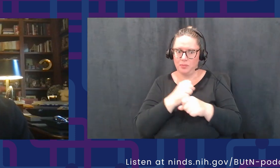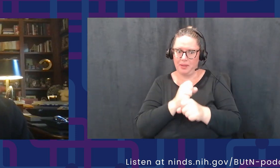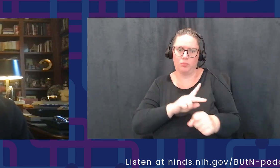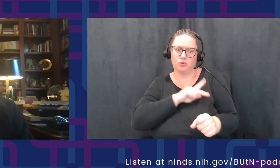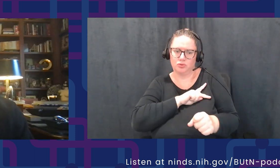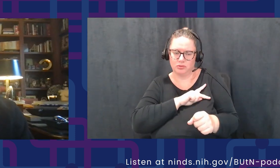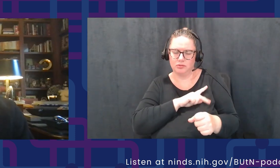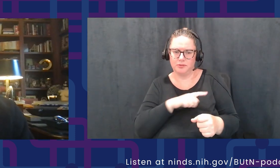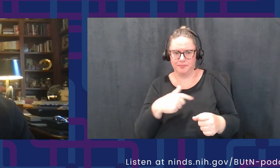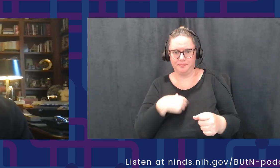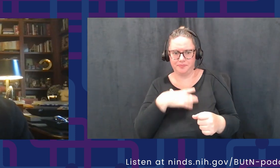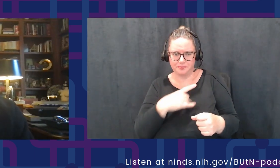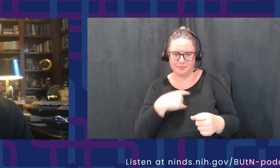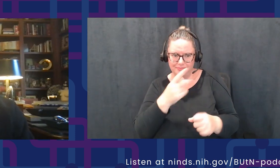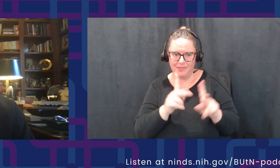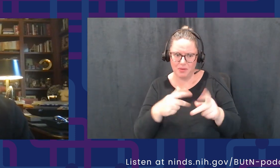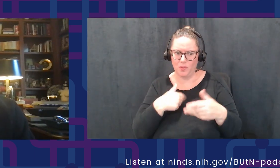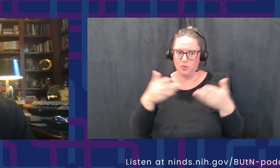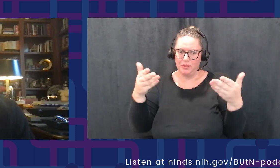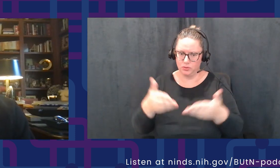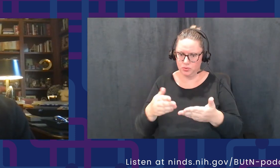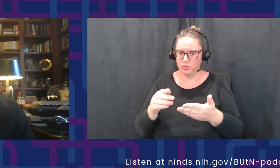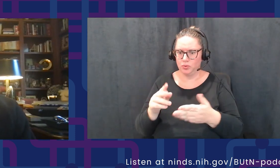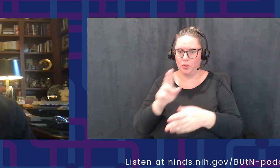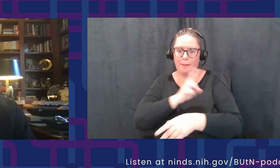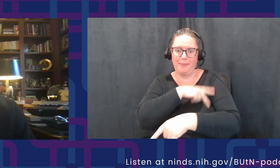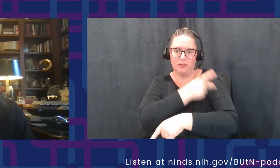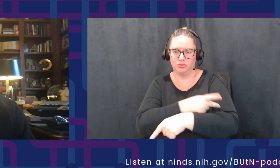I like to tell them, let me introduce you to patient Mr.